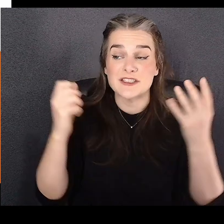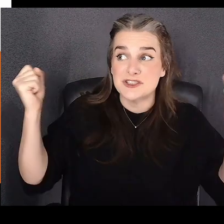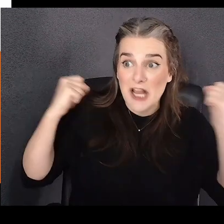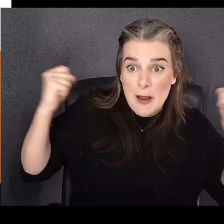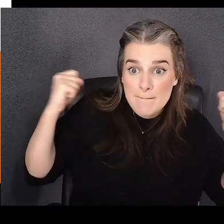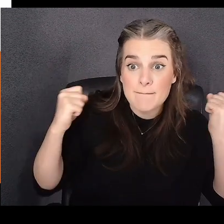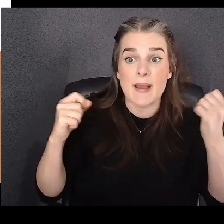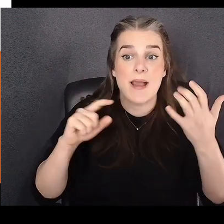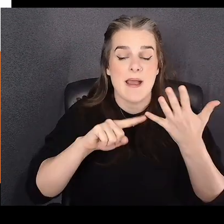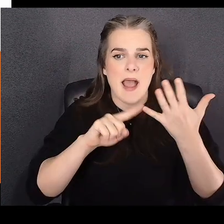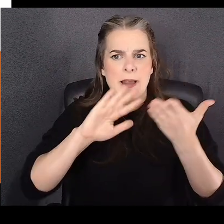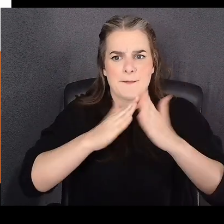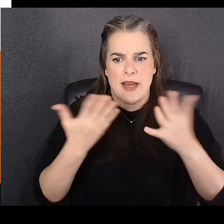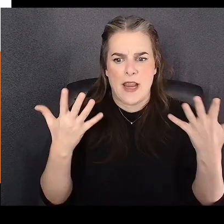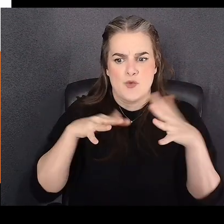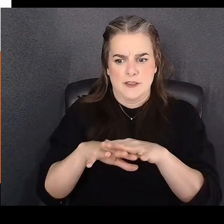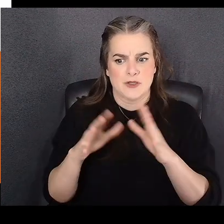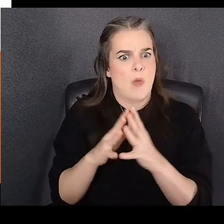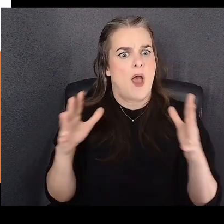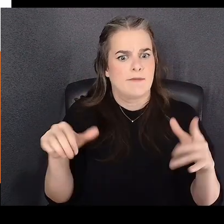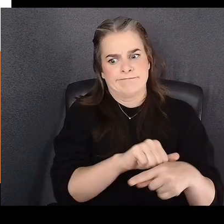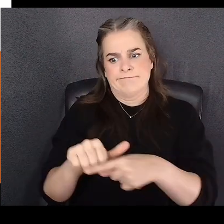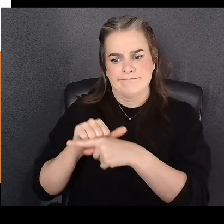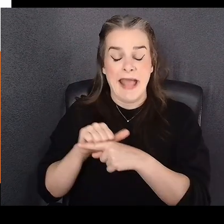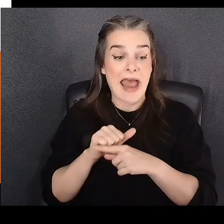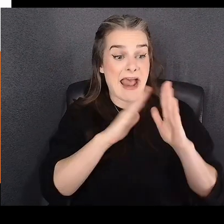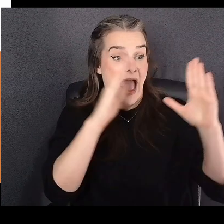And on top of just our housing, we do a lot of community-facing programs.